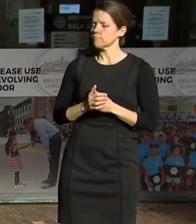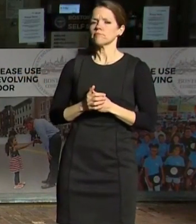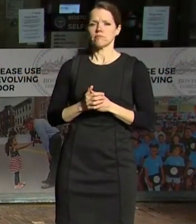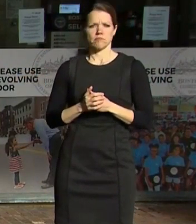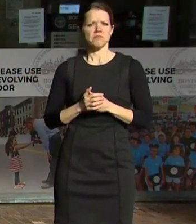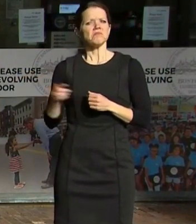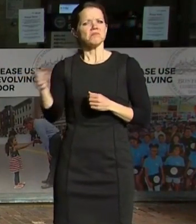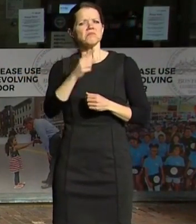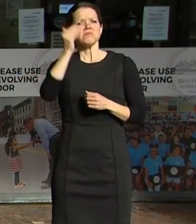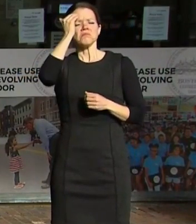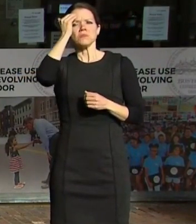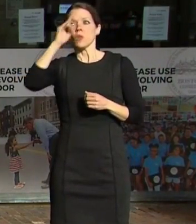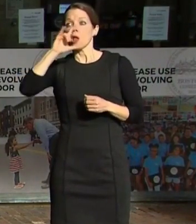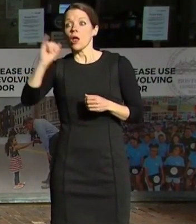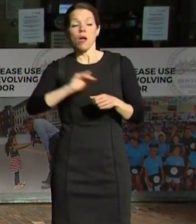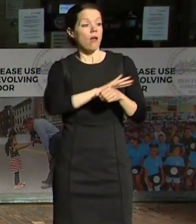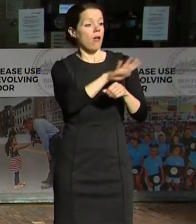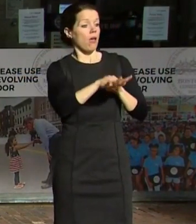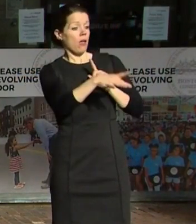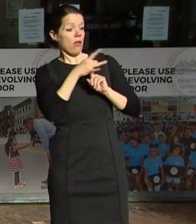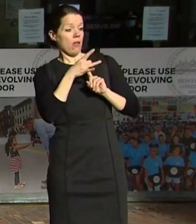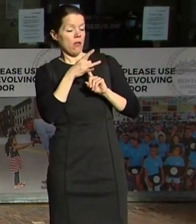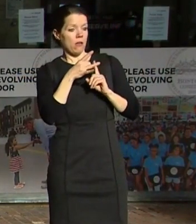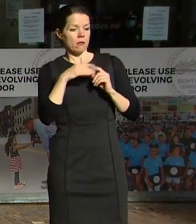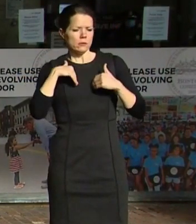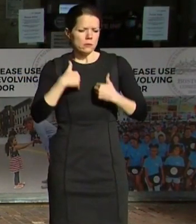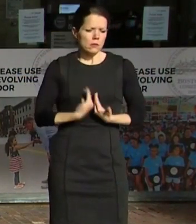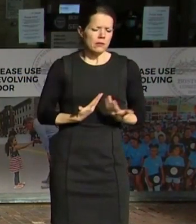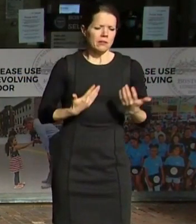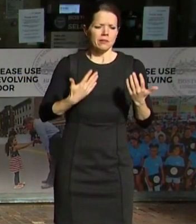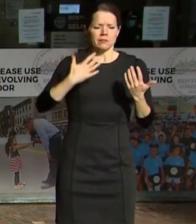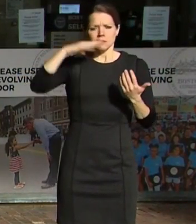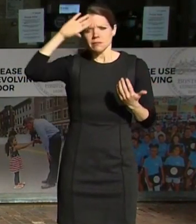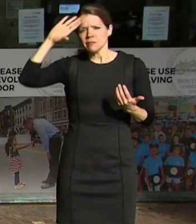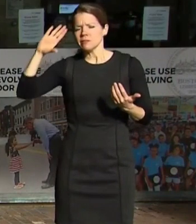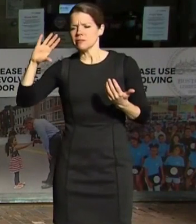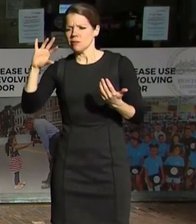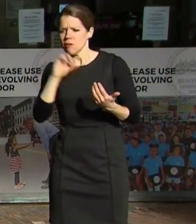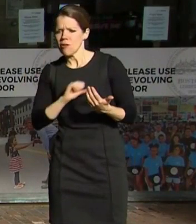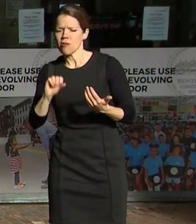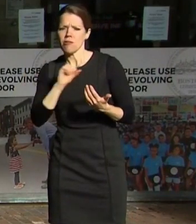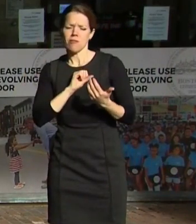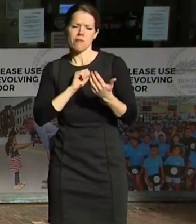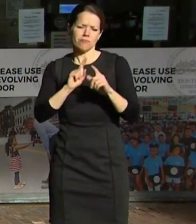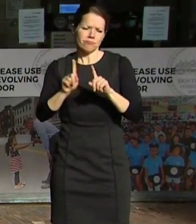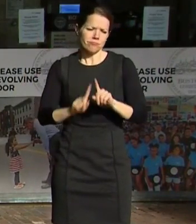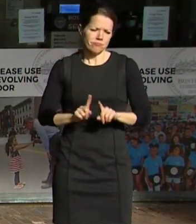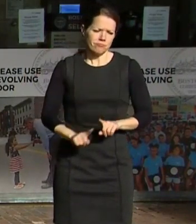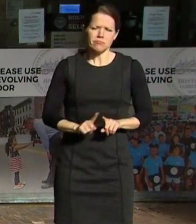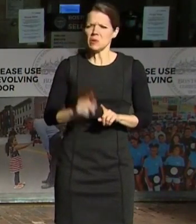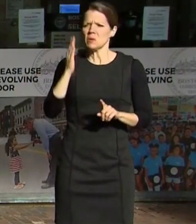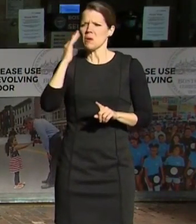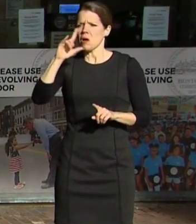SERVE FROM. WE ALL KNOW THE SYMPTOMS. WE KNOW HOW DANGEROUS THIS VIRUS CAN BE.